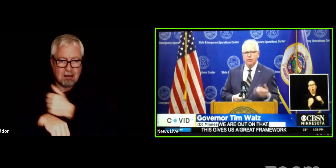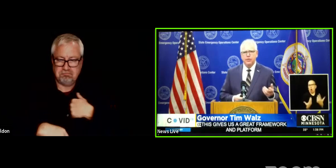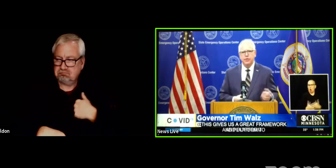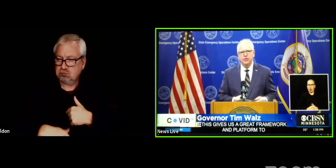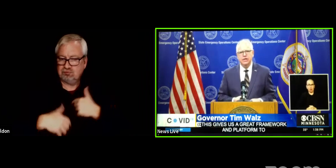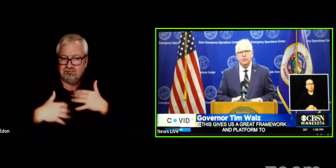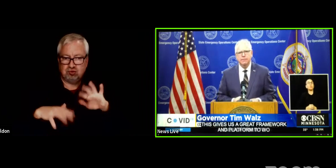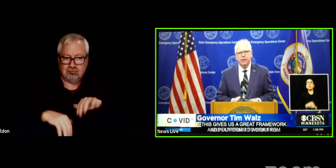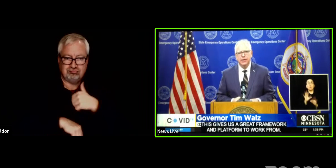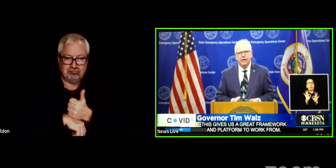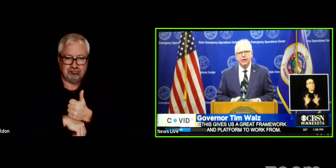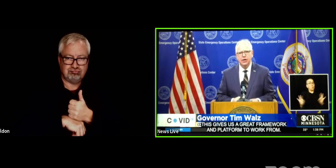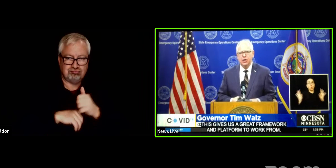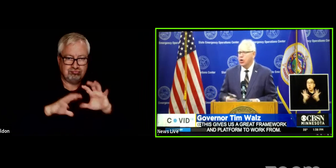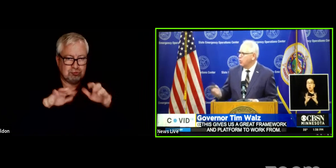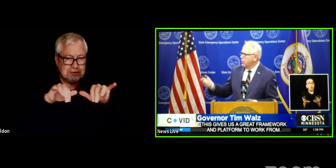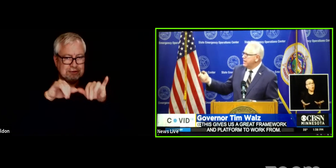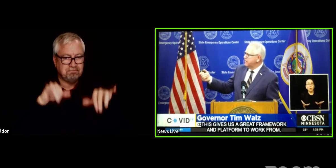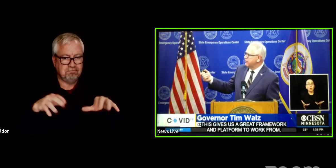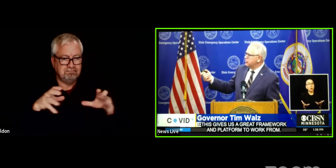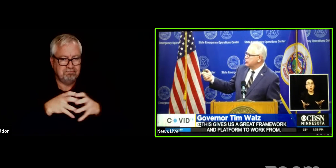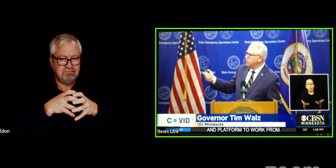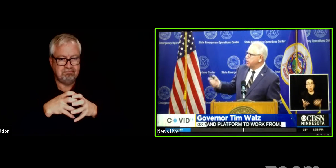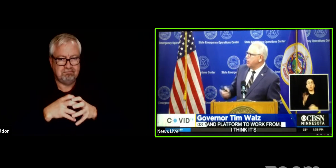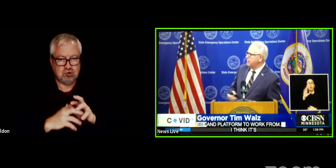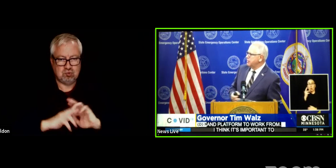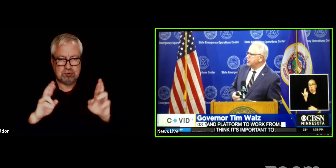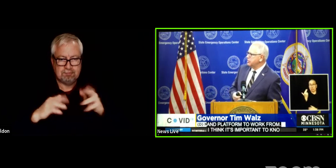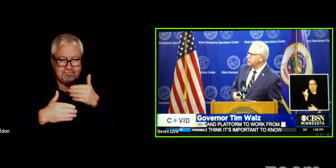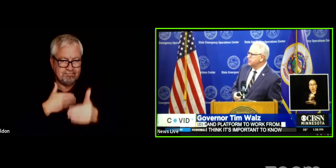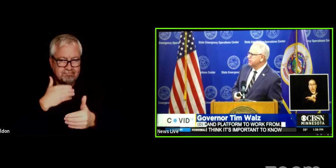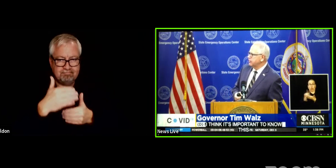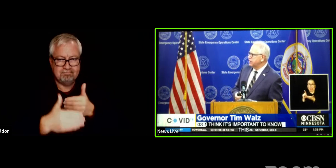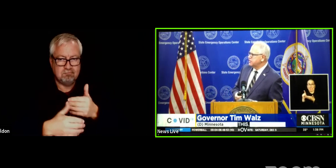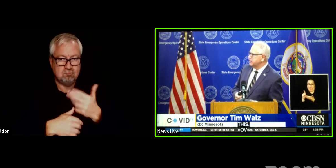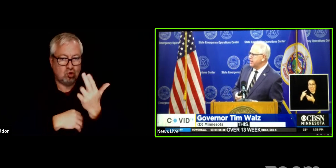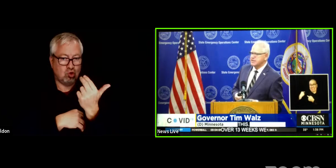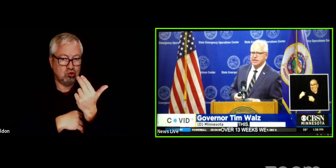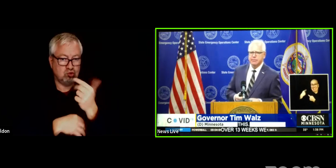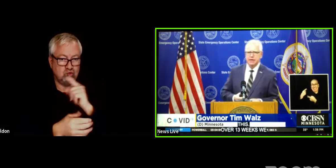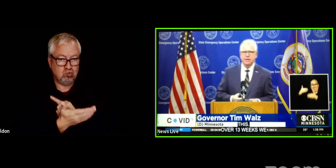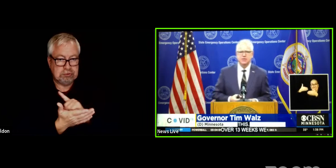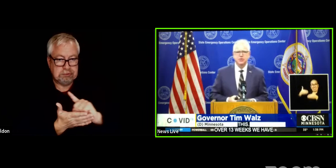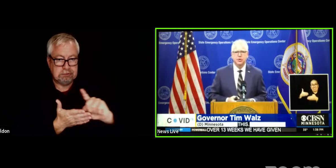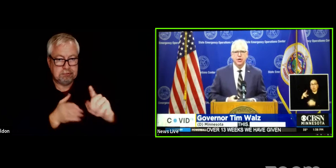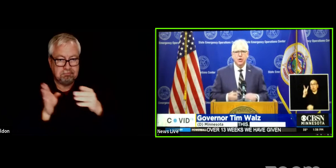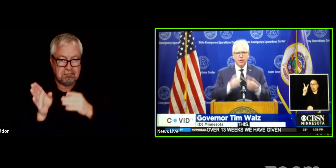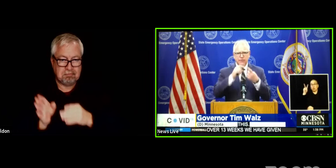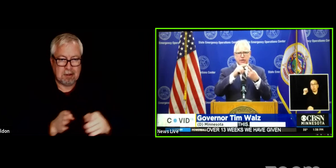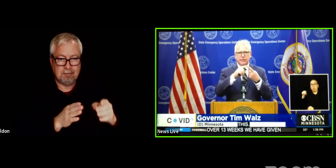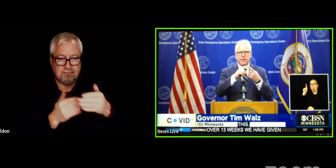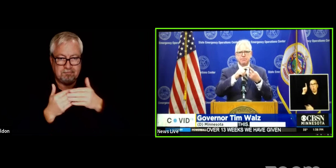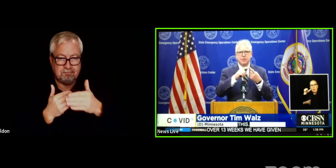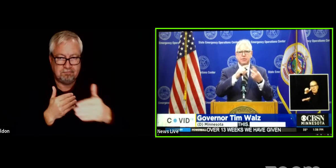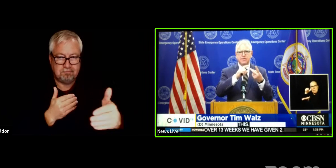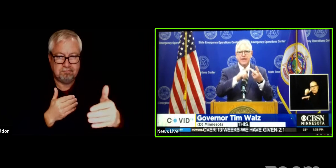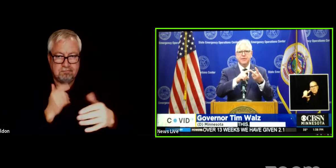OVER 13-WEEK PERIODS HERE, WE HAVE GIVEN 2. 1 MILLION DOSES OF INFLUENZA VACCINE HAVE BEEN ADMINISTERED, WE'VE DELIVERED THEM, GOT THEM